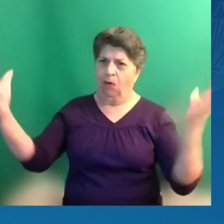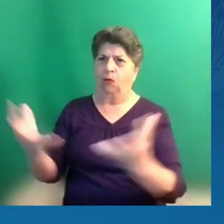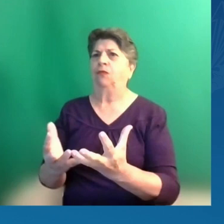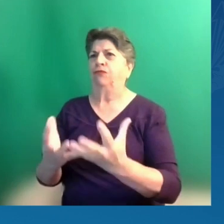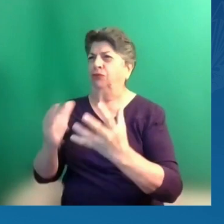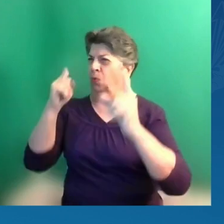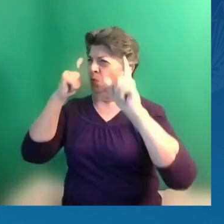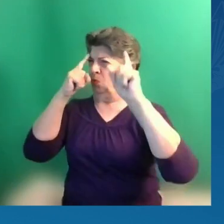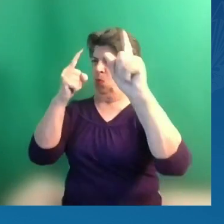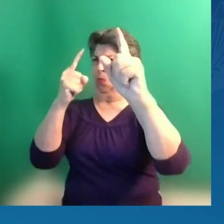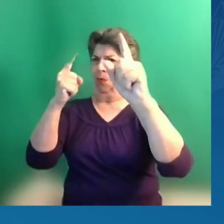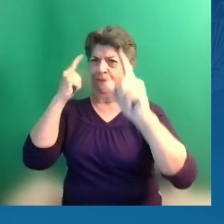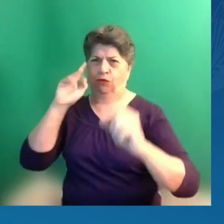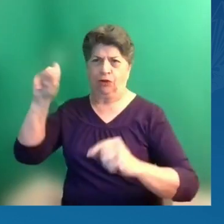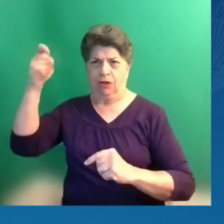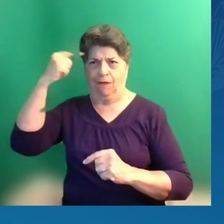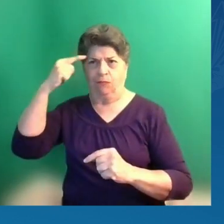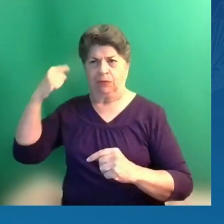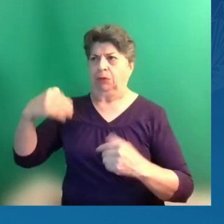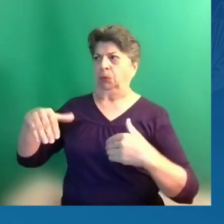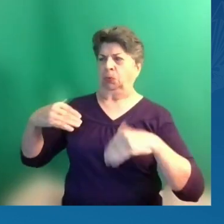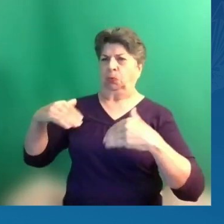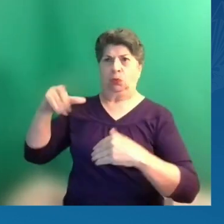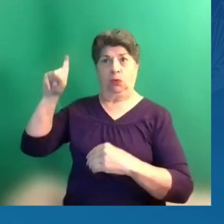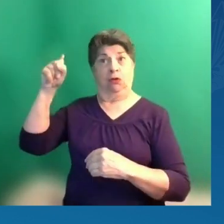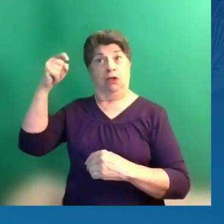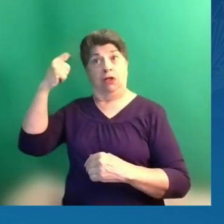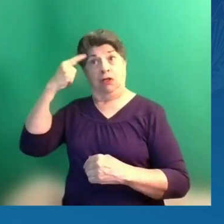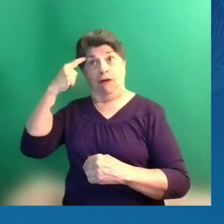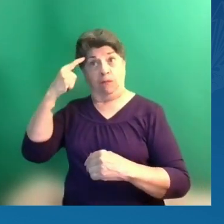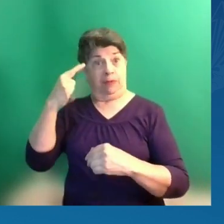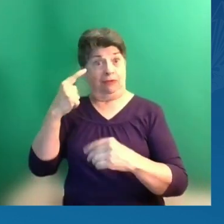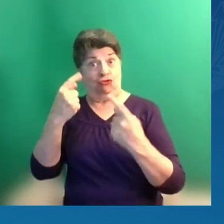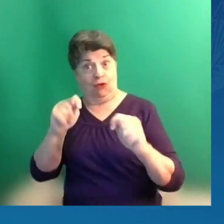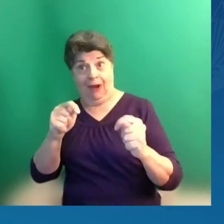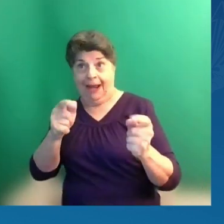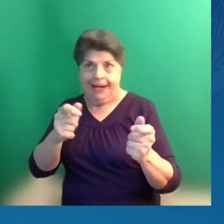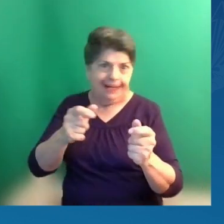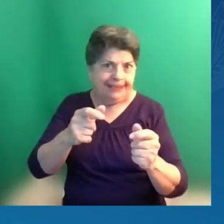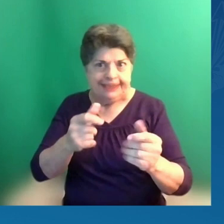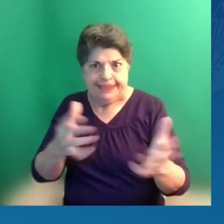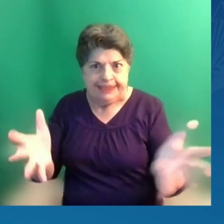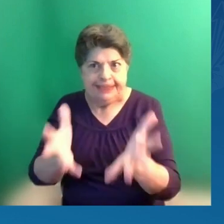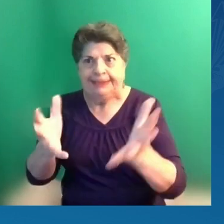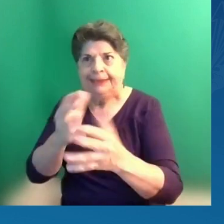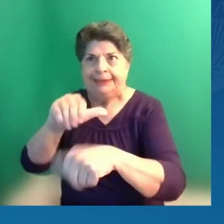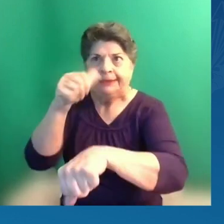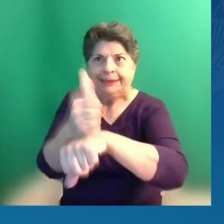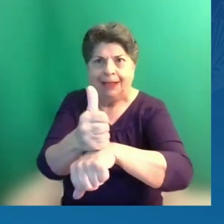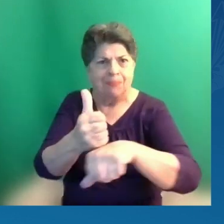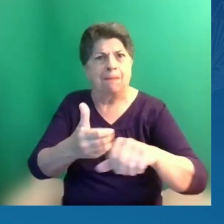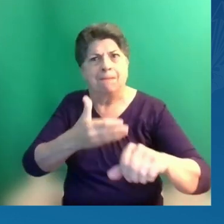affect the demands on and functionality of military operations, increase humanitarian crises,